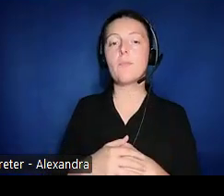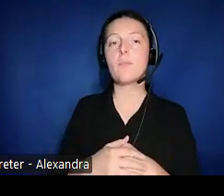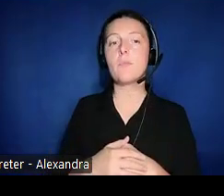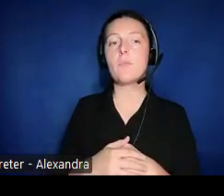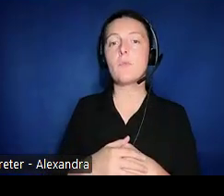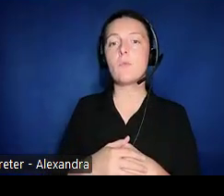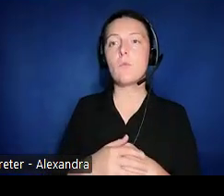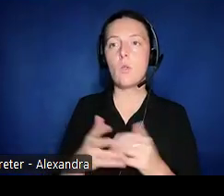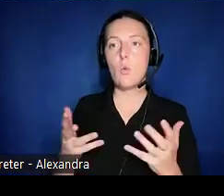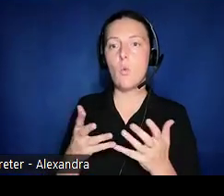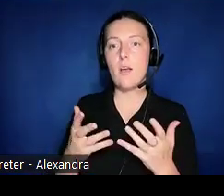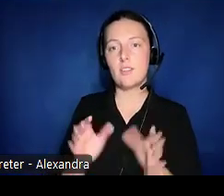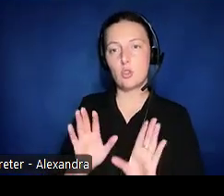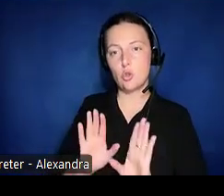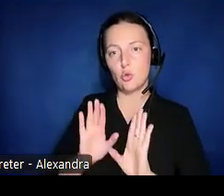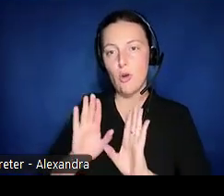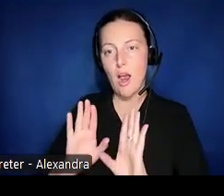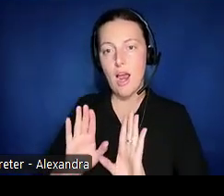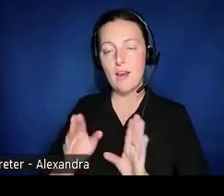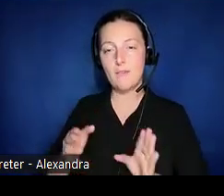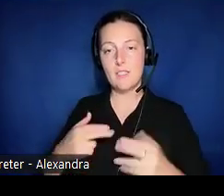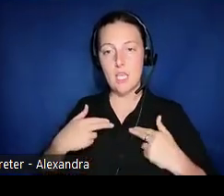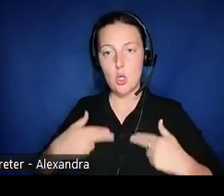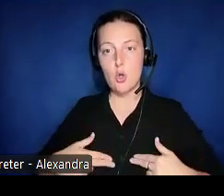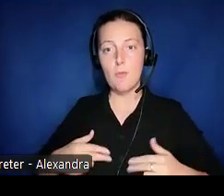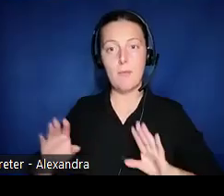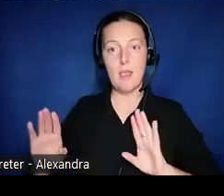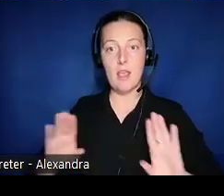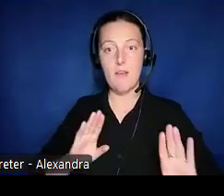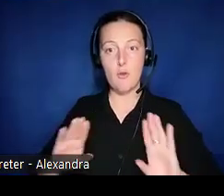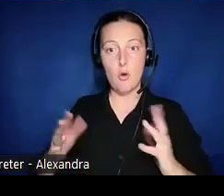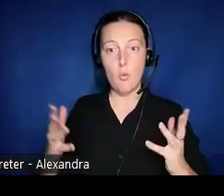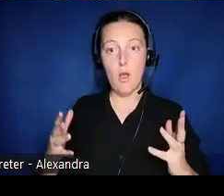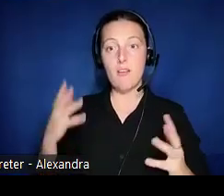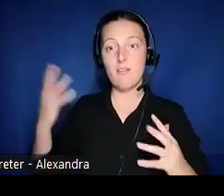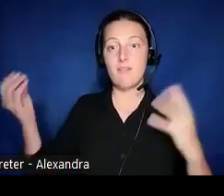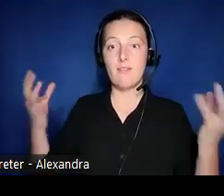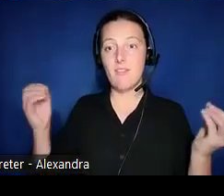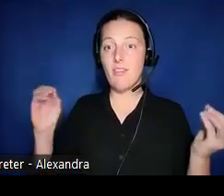behavior, if you think about it, are the outliers, not the mean. Right? Um,